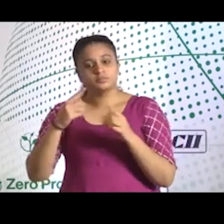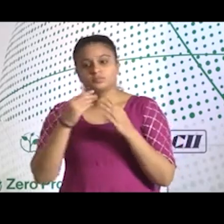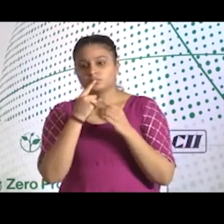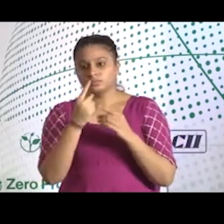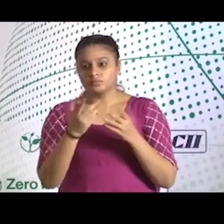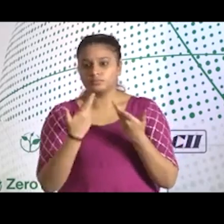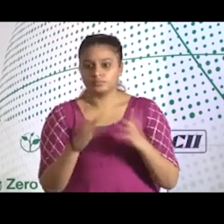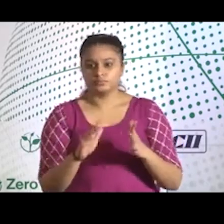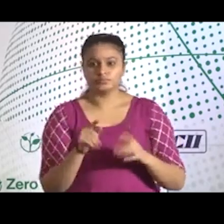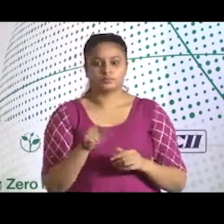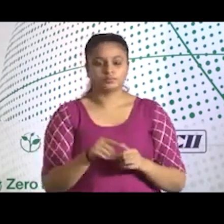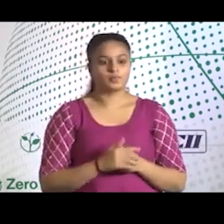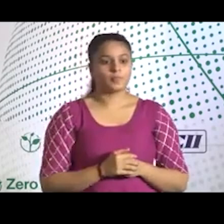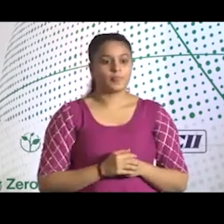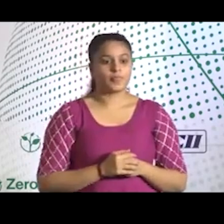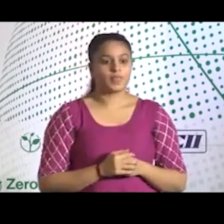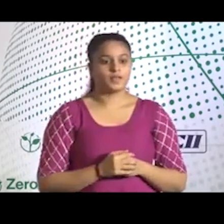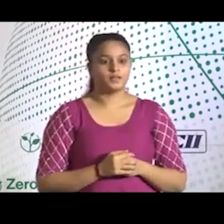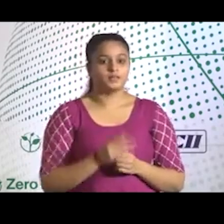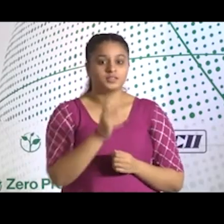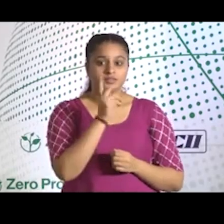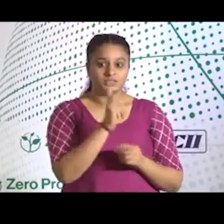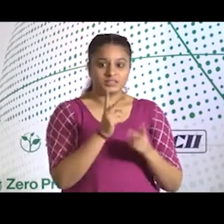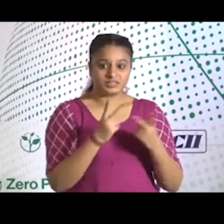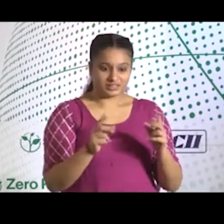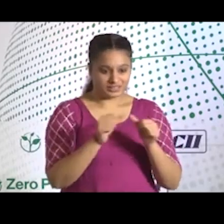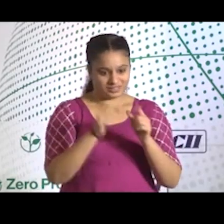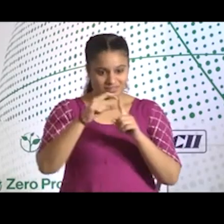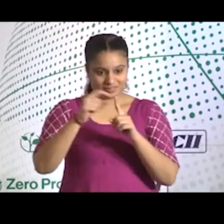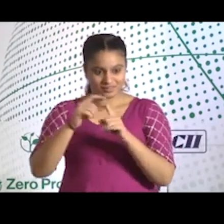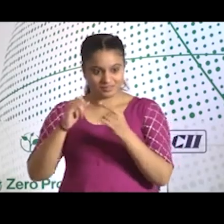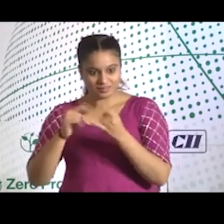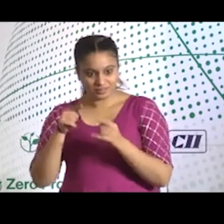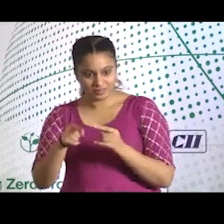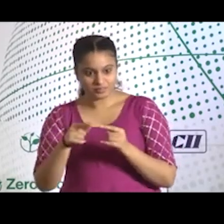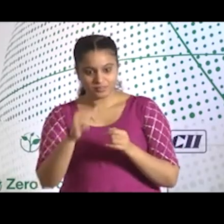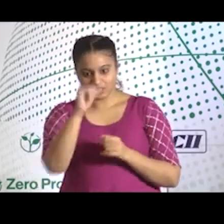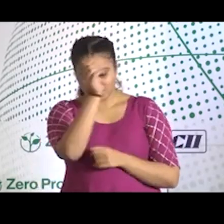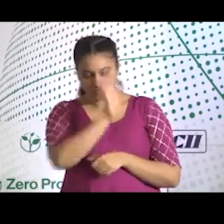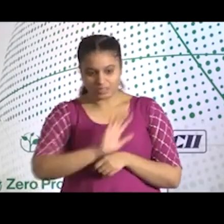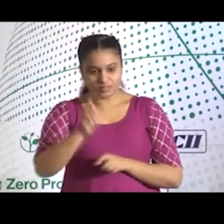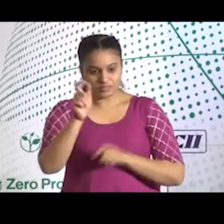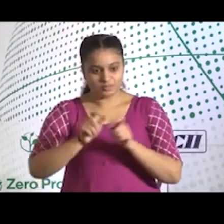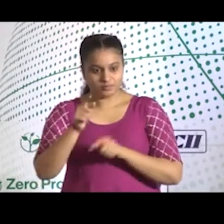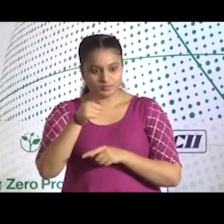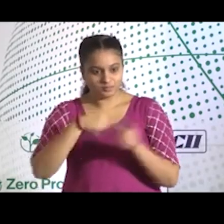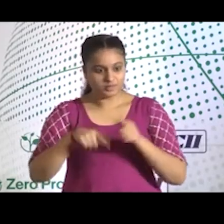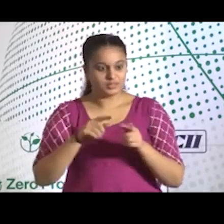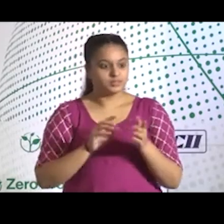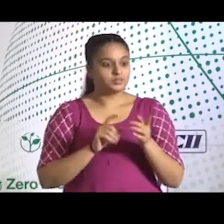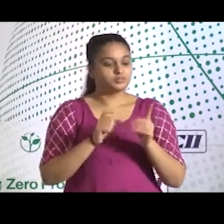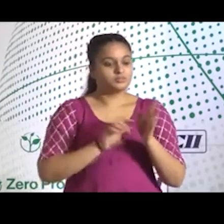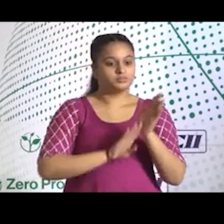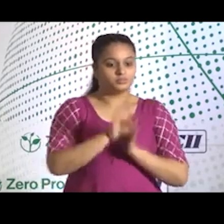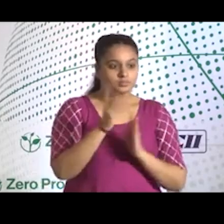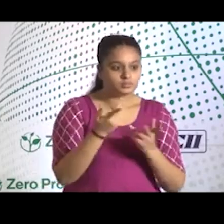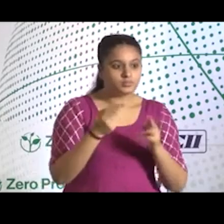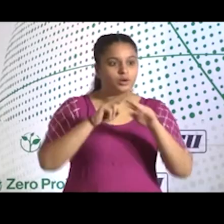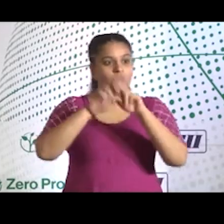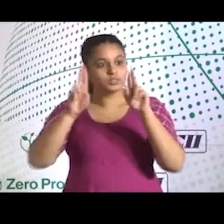where when they looked at two different sets of apps, apps by Indian entities and apps developed by international organizations,